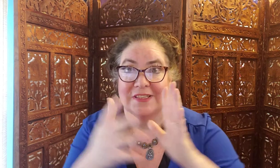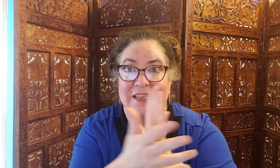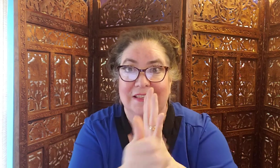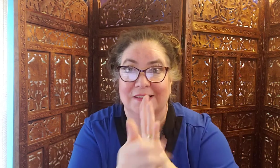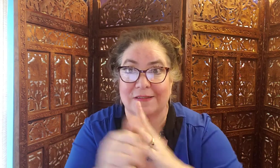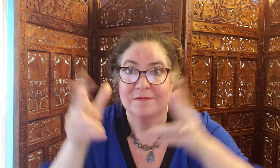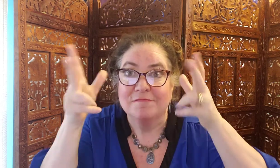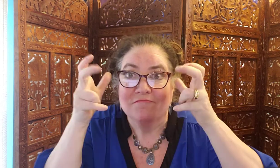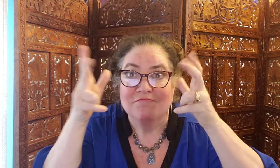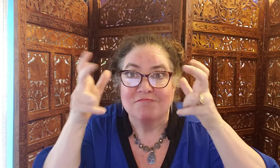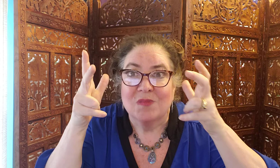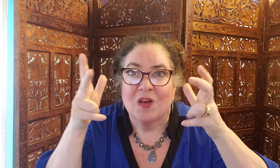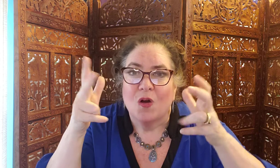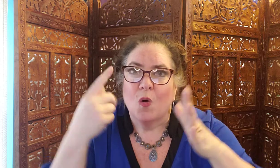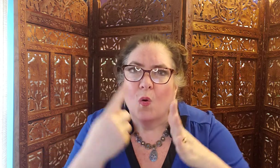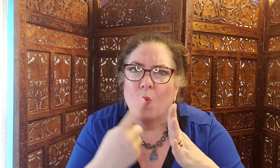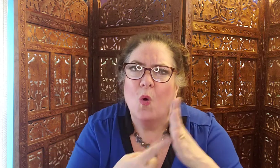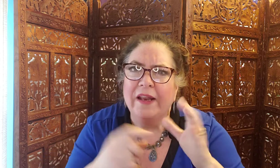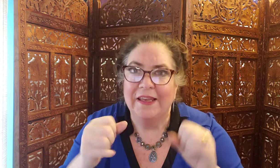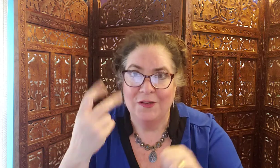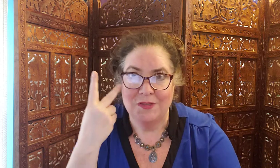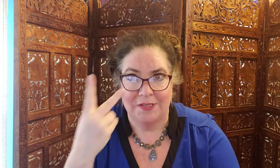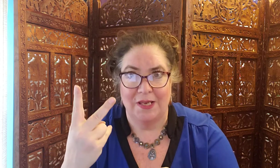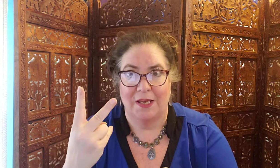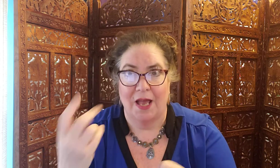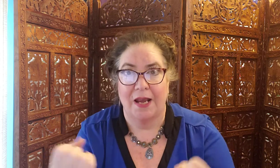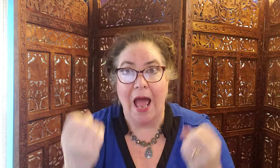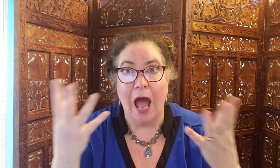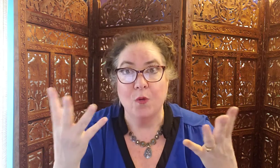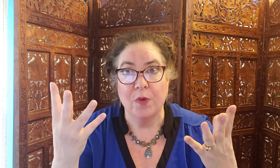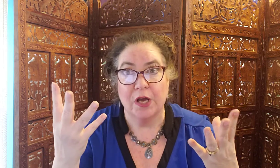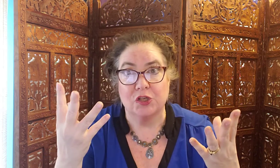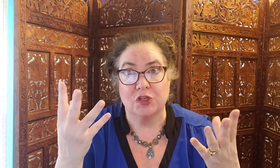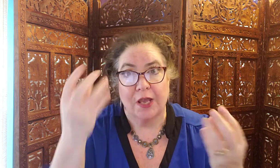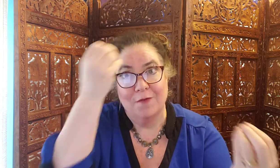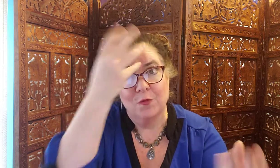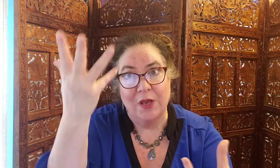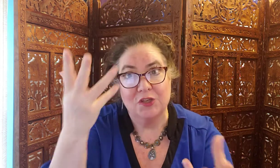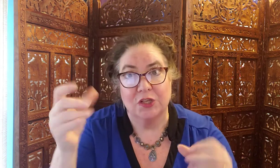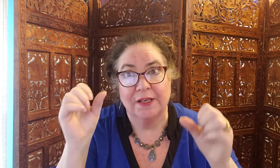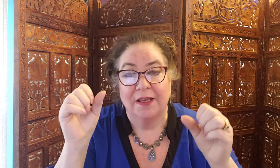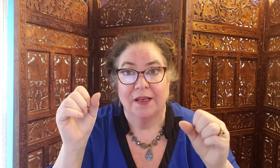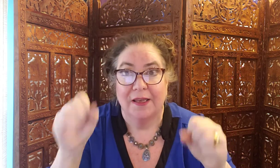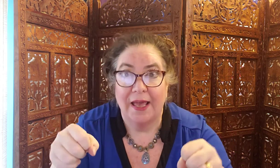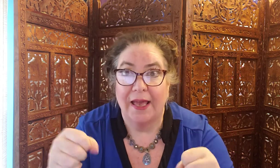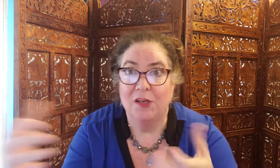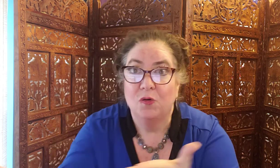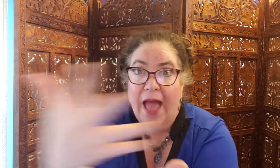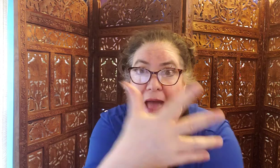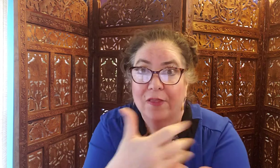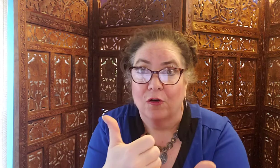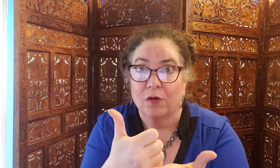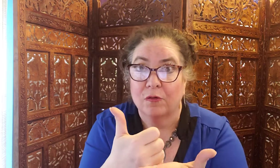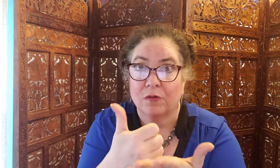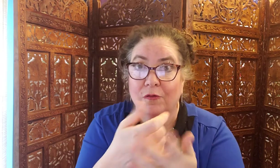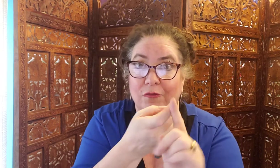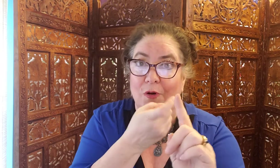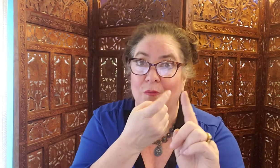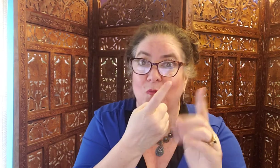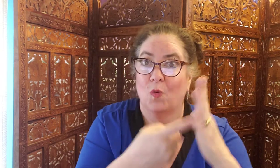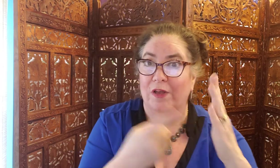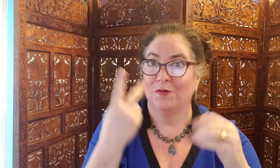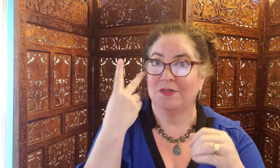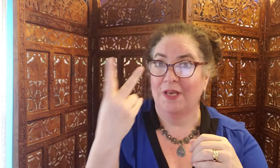skills - what can you see and how much information can you gather from what you see.